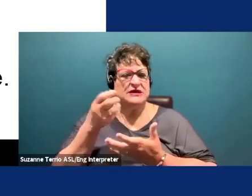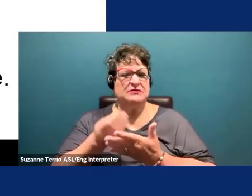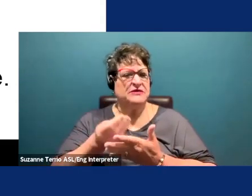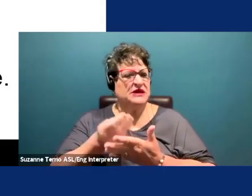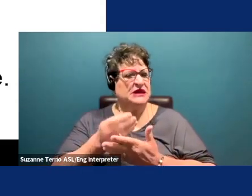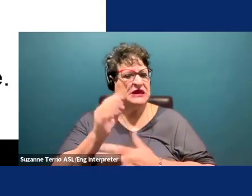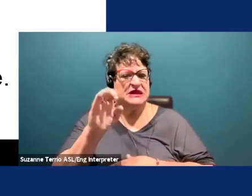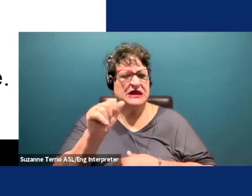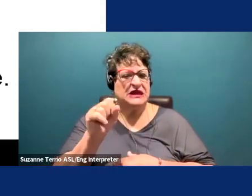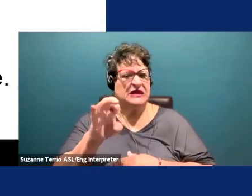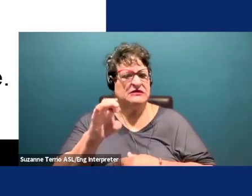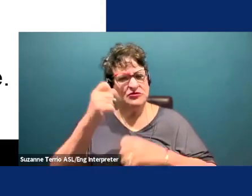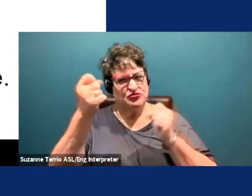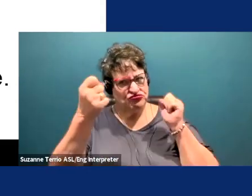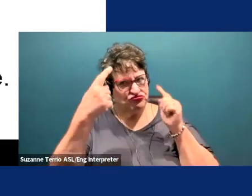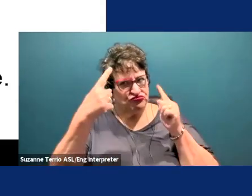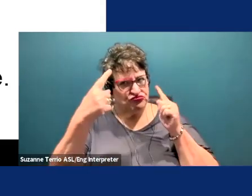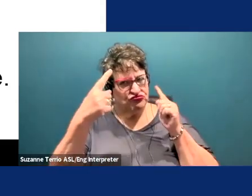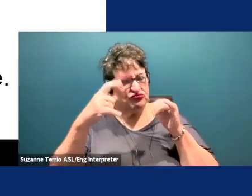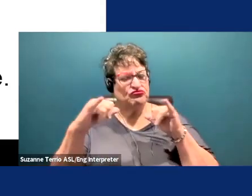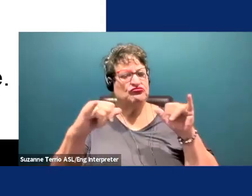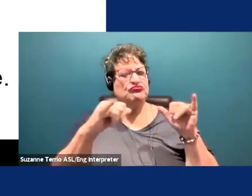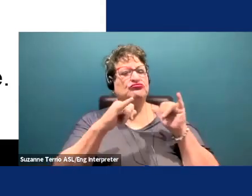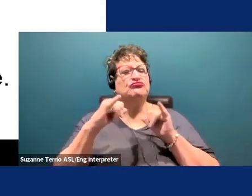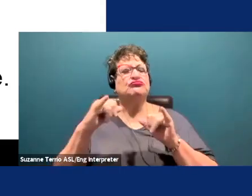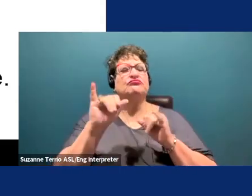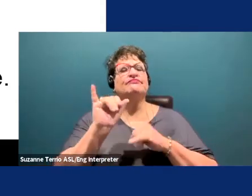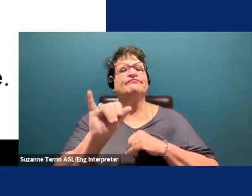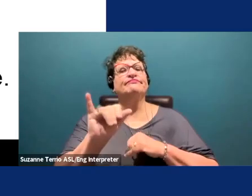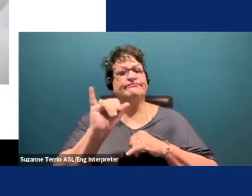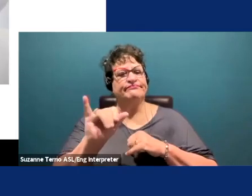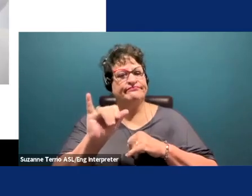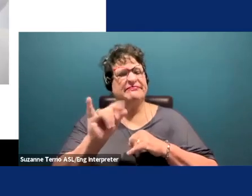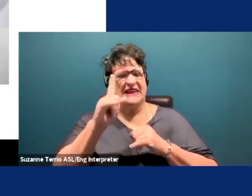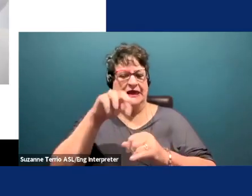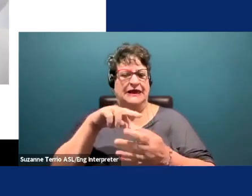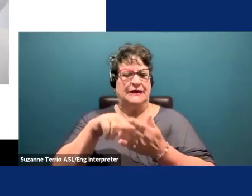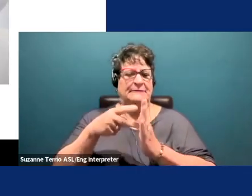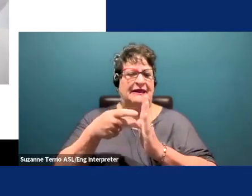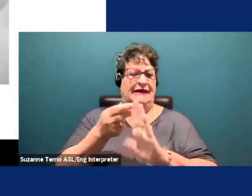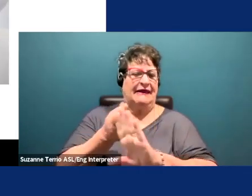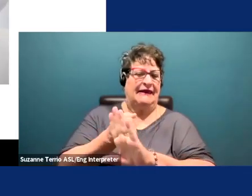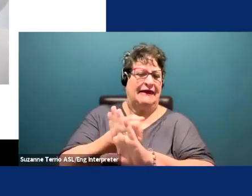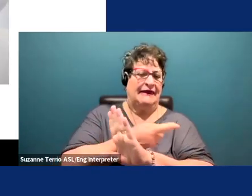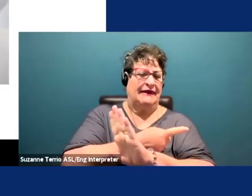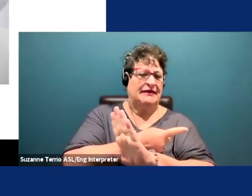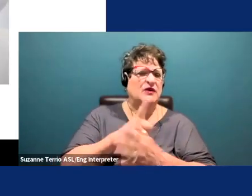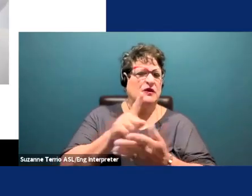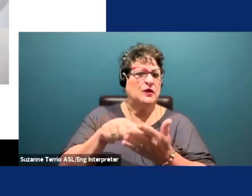explains any implied knowledge there. We also wanted to go over